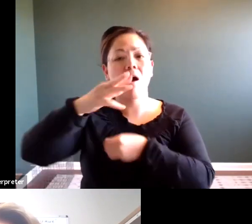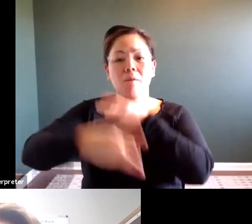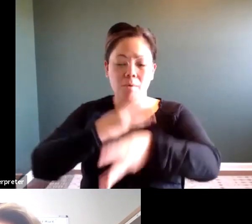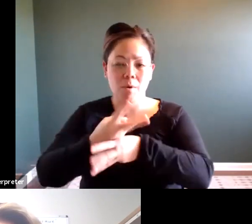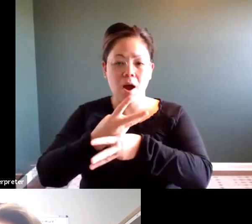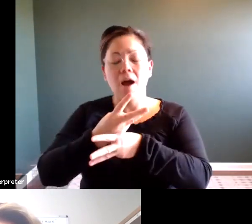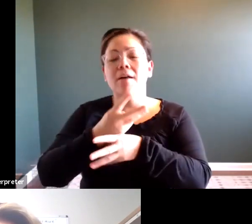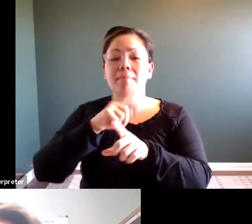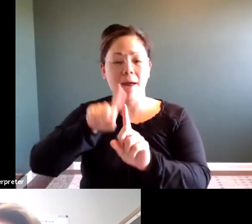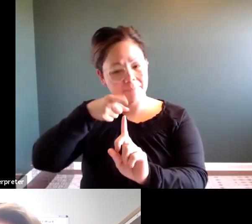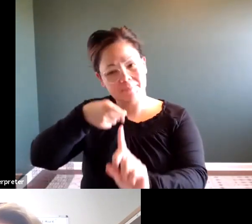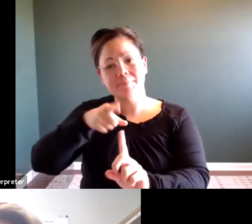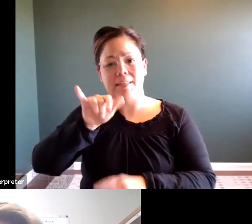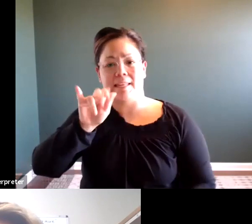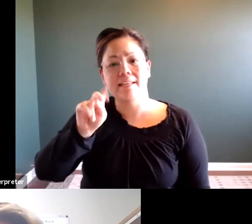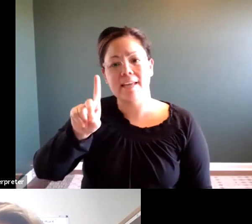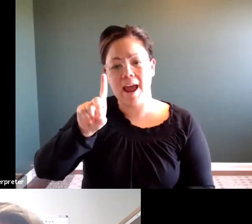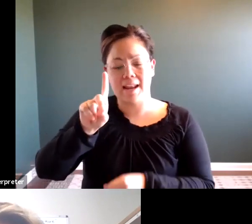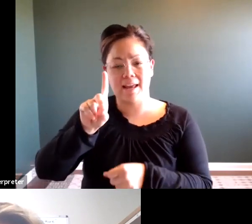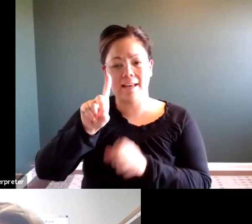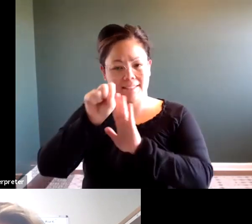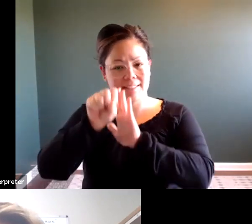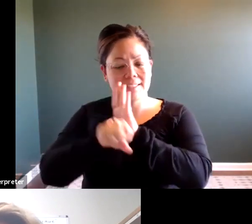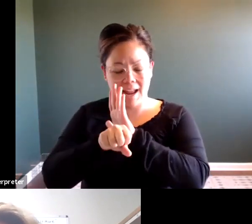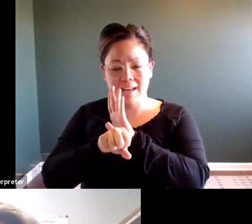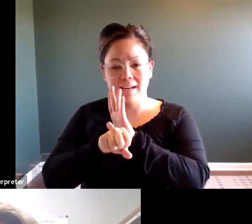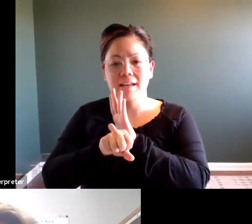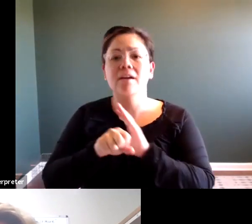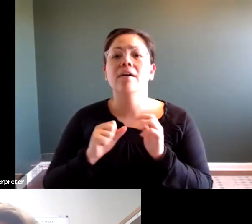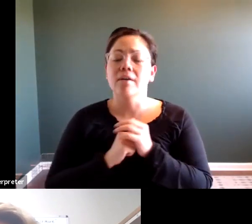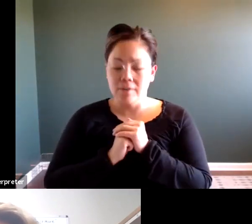And so I know the situation markedly affects your work